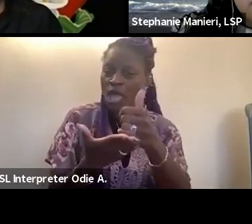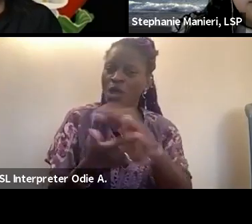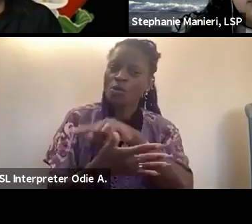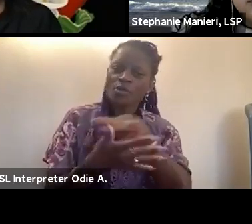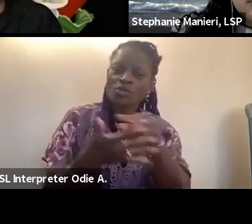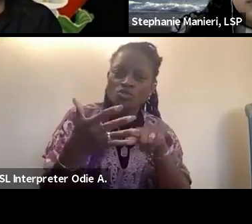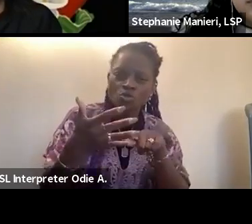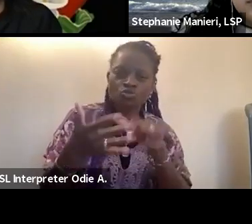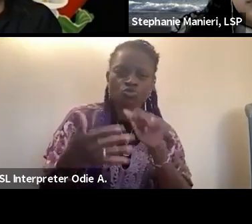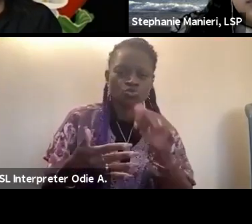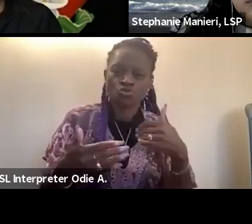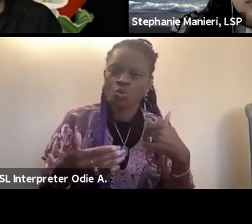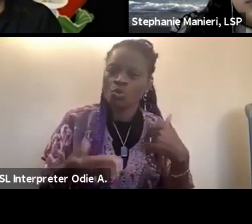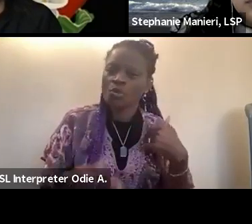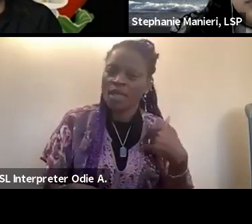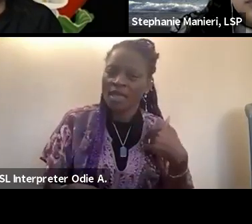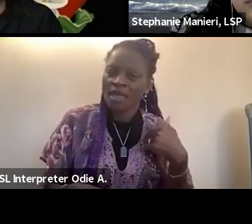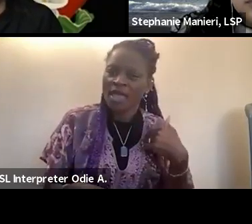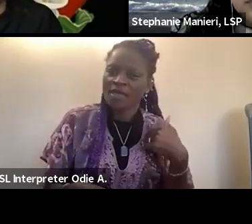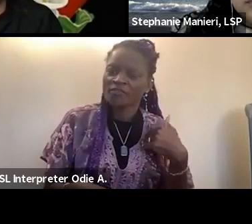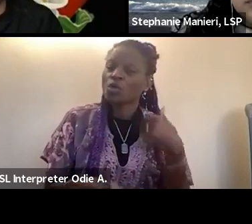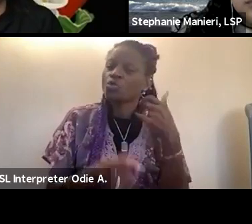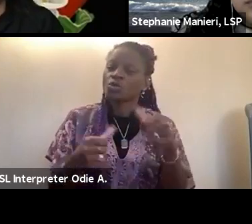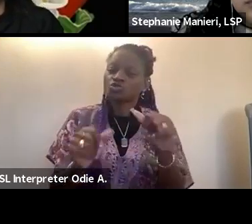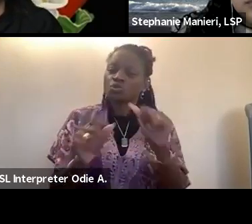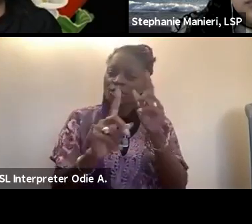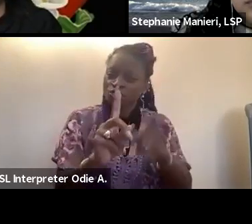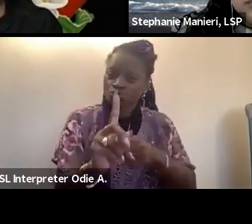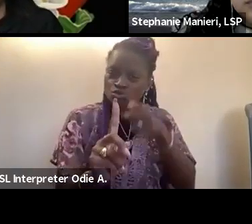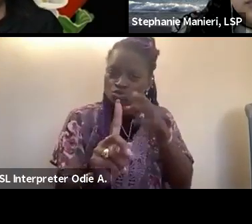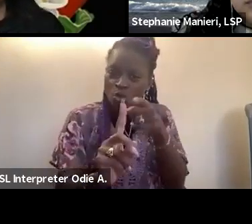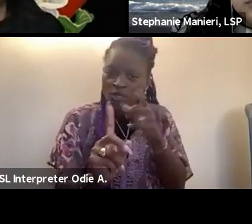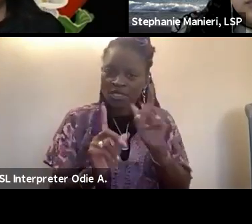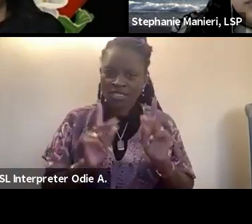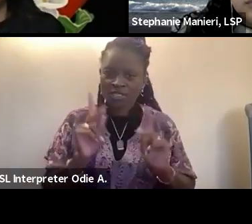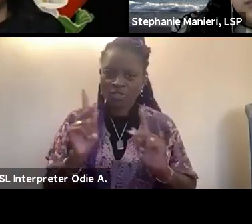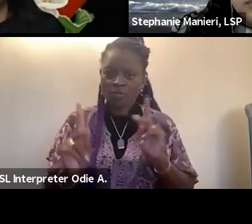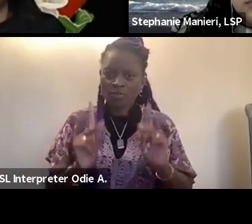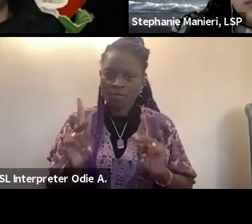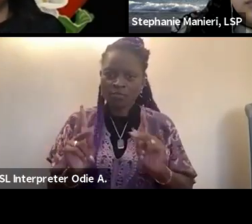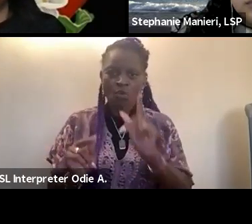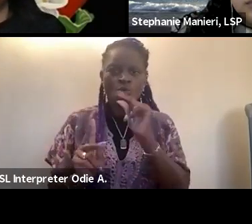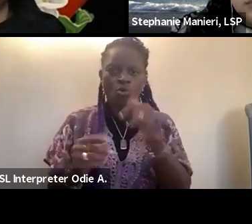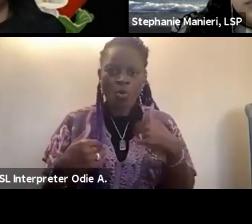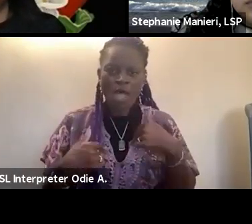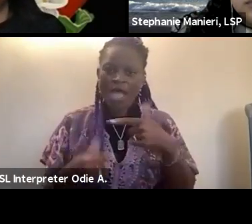targeting areas with high rates of recent COVID-19 infection, low vaccination rates,